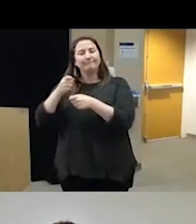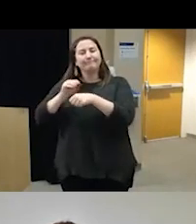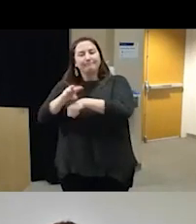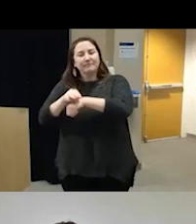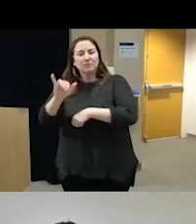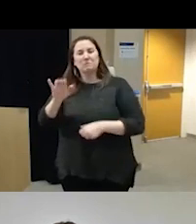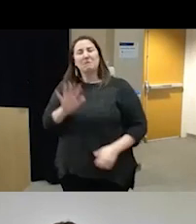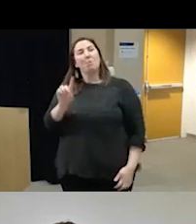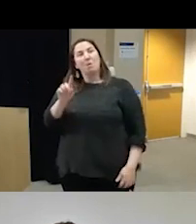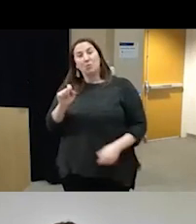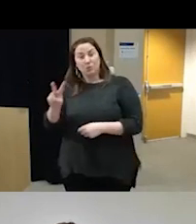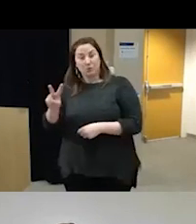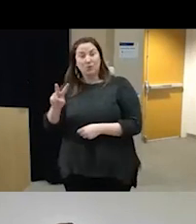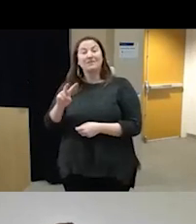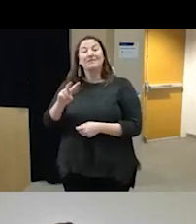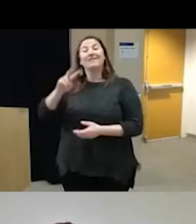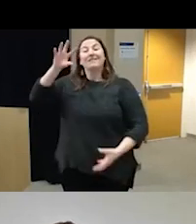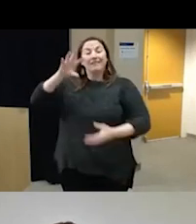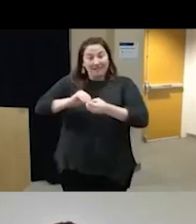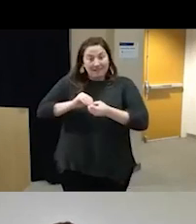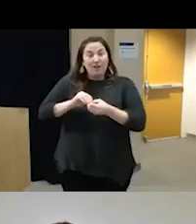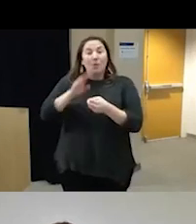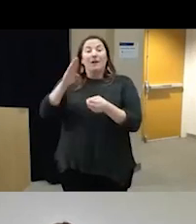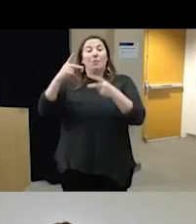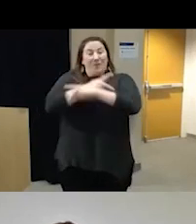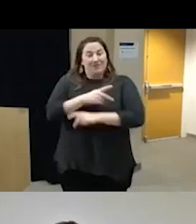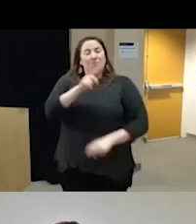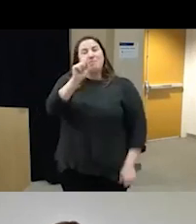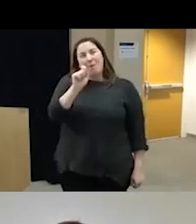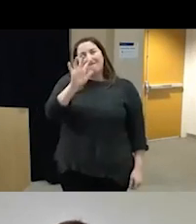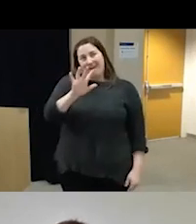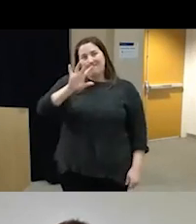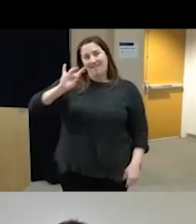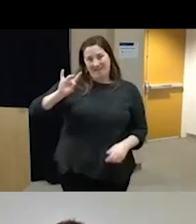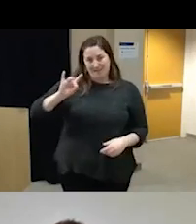Pull together being even higher with 0.58 for extra CNS abnormalities